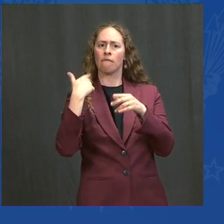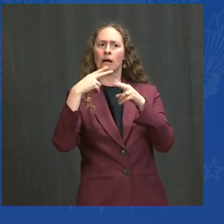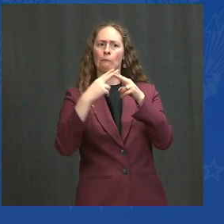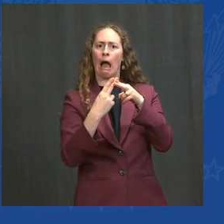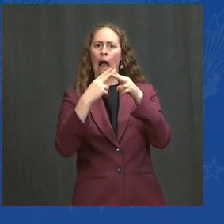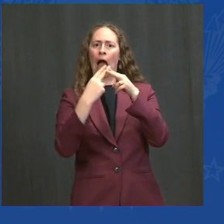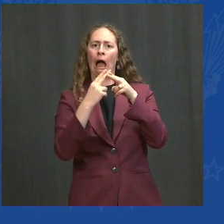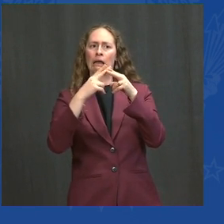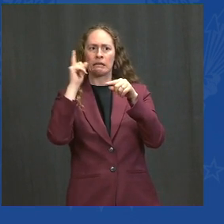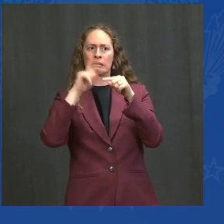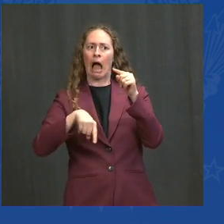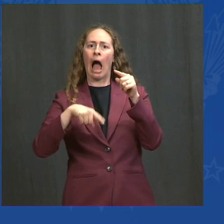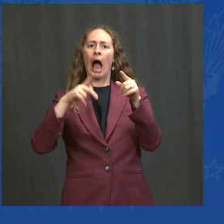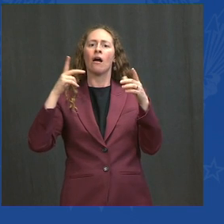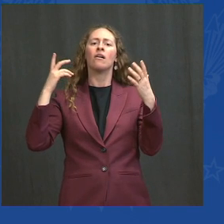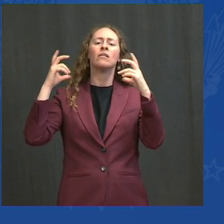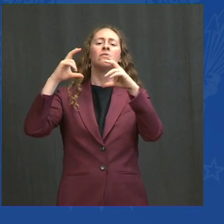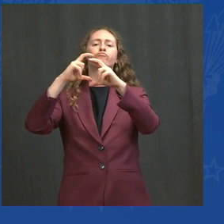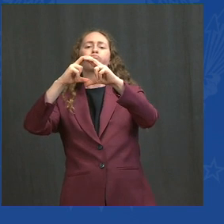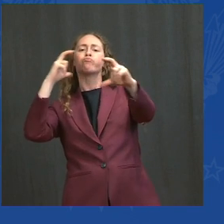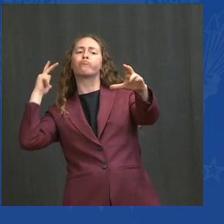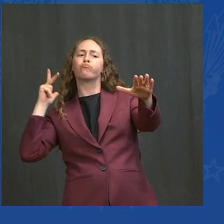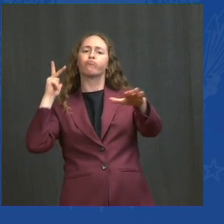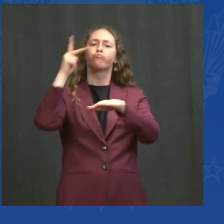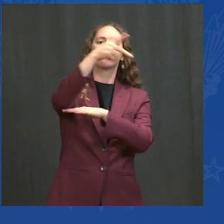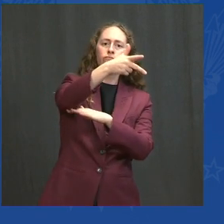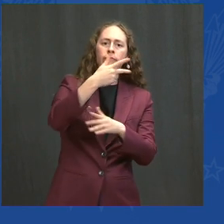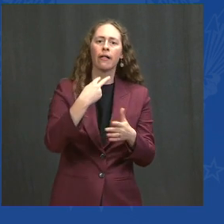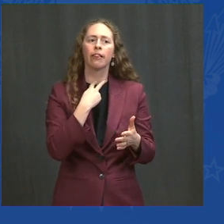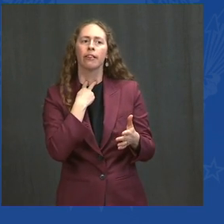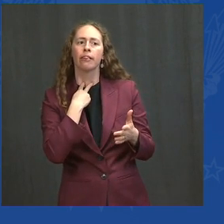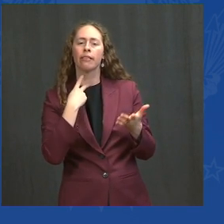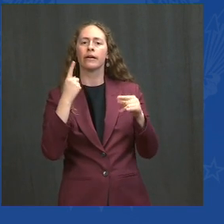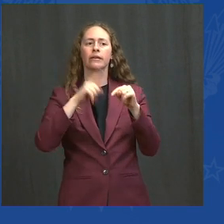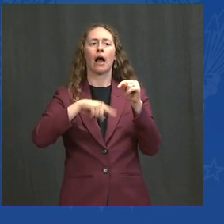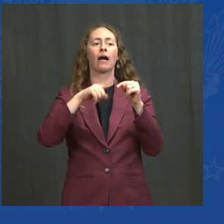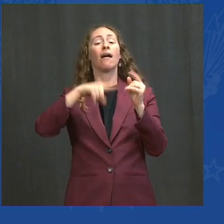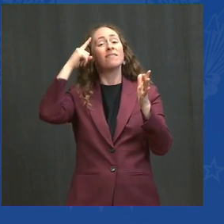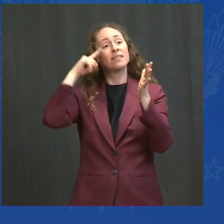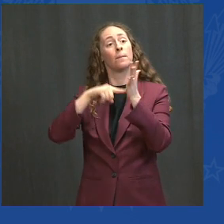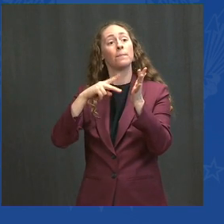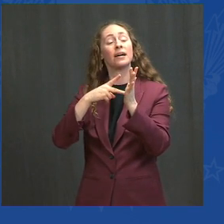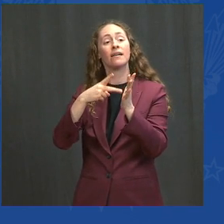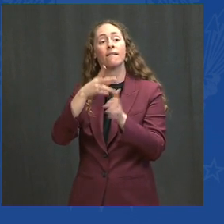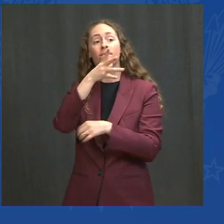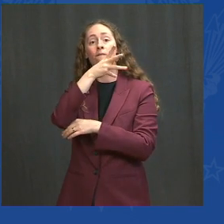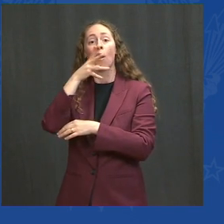That means long detours for farmers heading to market. It's more than just an inconvenience; it's about safety, as well.